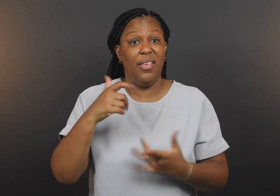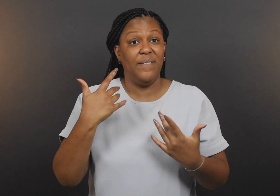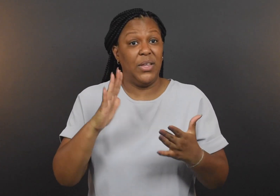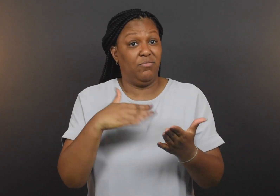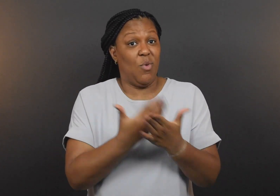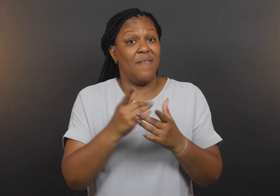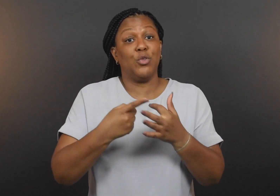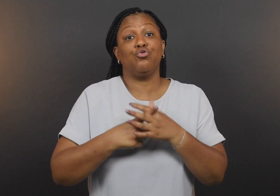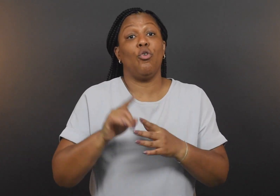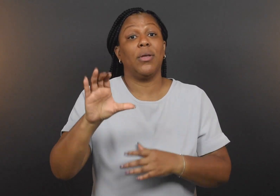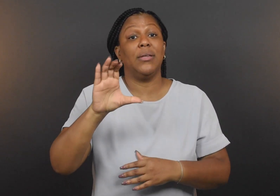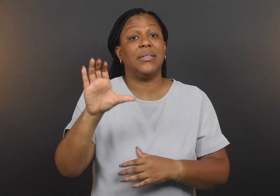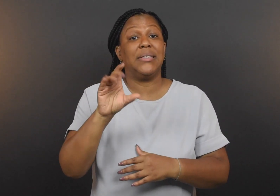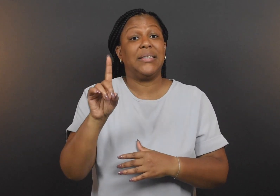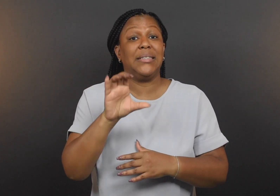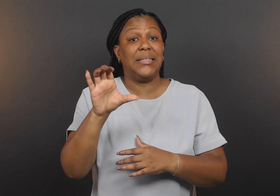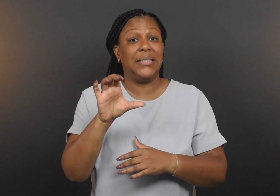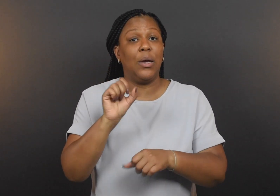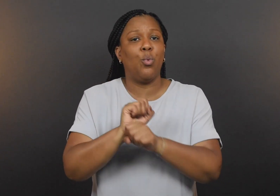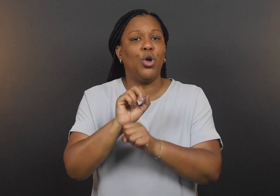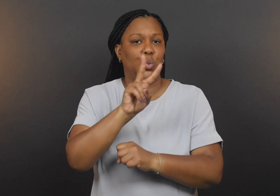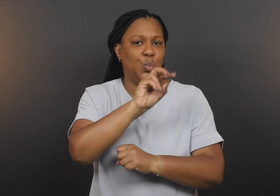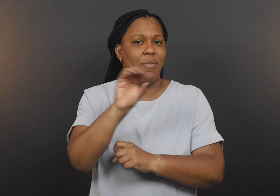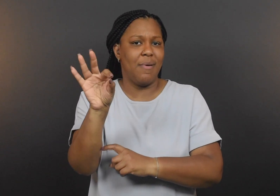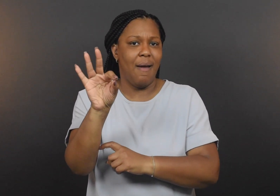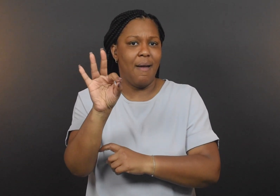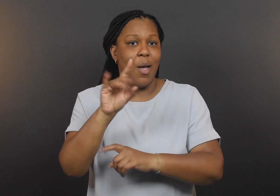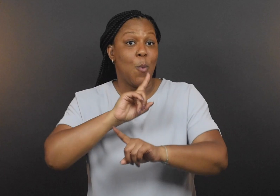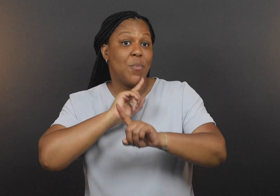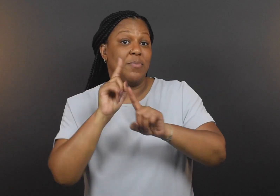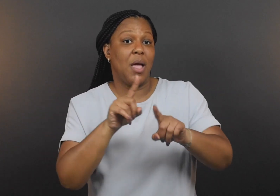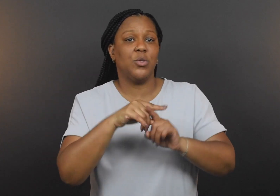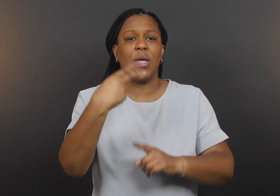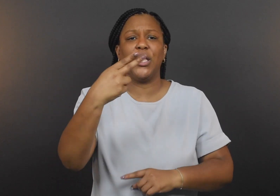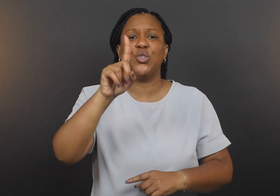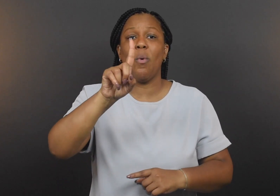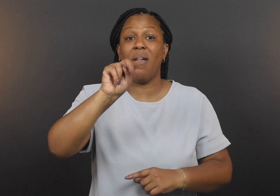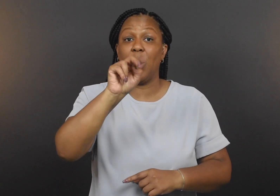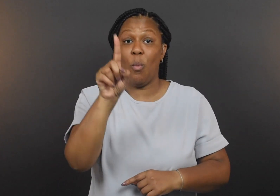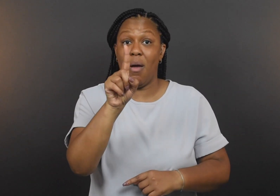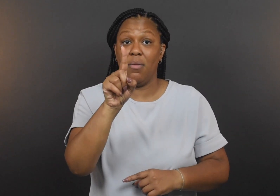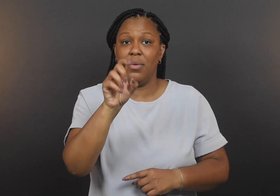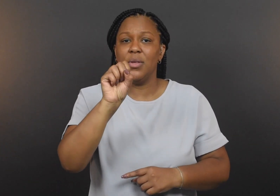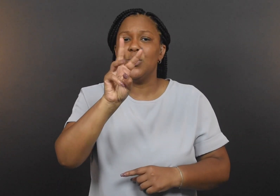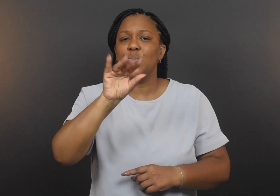Dale had gotten his start at CDC in 2009 responding to the H1N1 swine